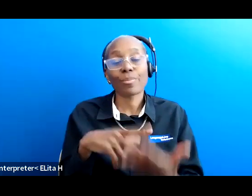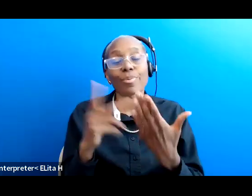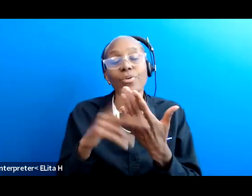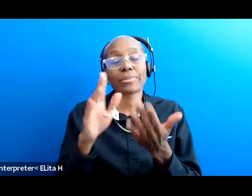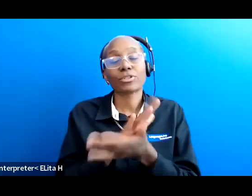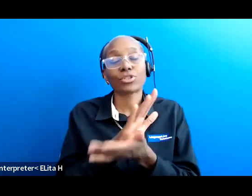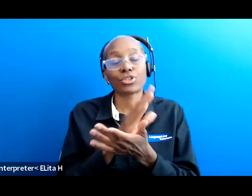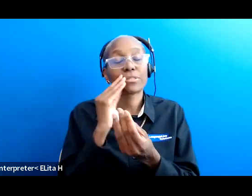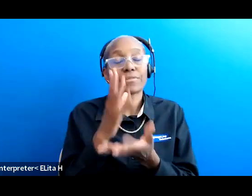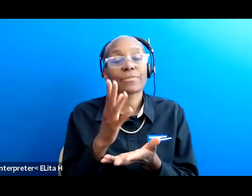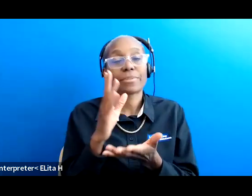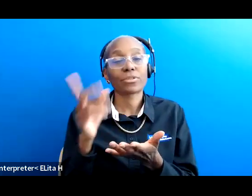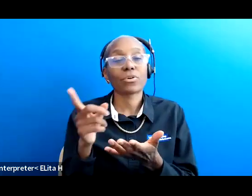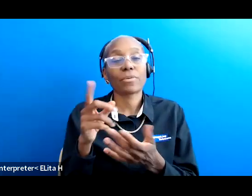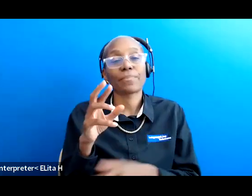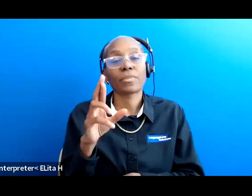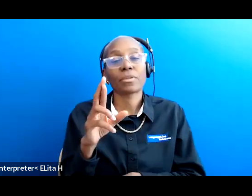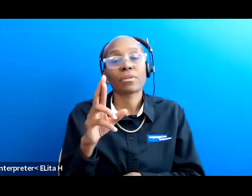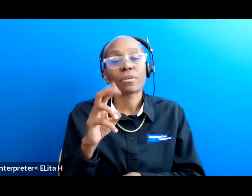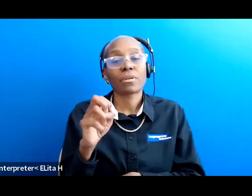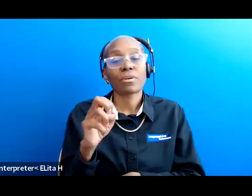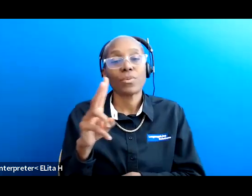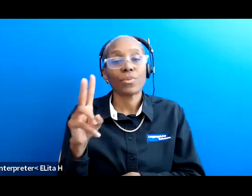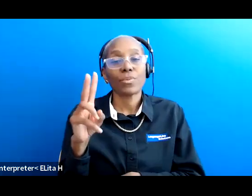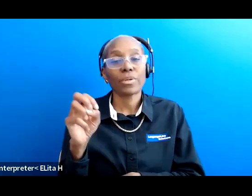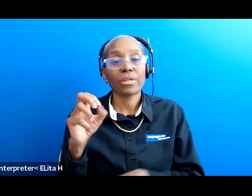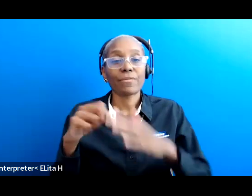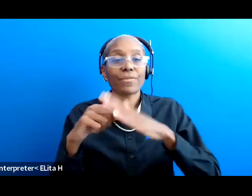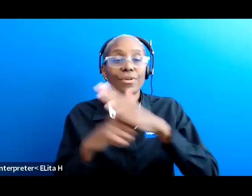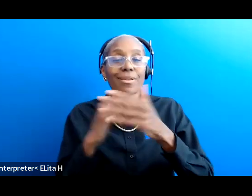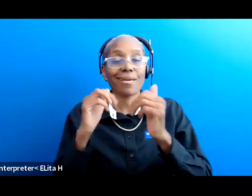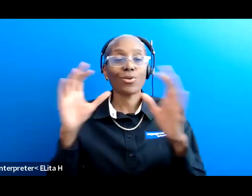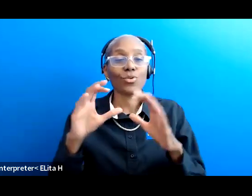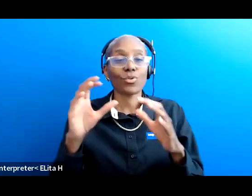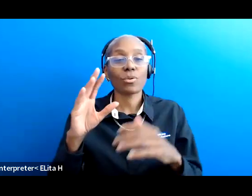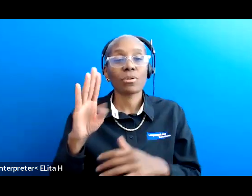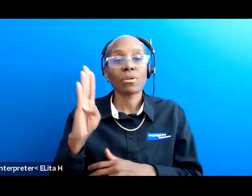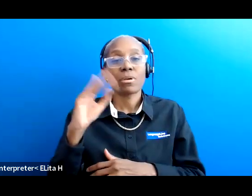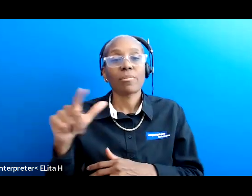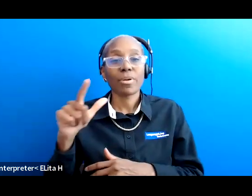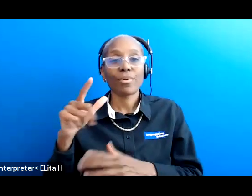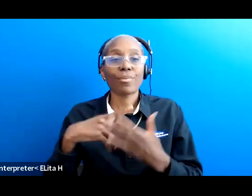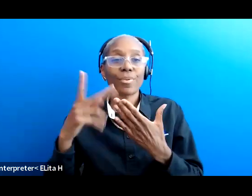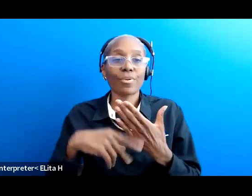information on the Reeve Foundation that will help you learn how to do a bowel program that will completely evacuate the bowel so you won't have